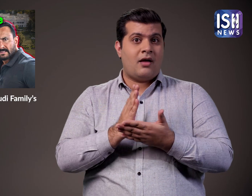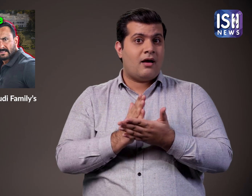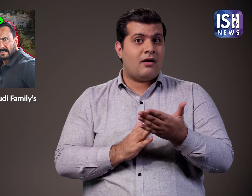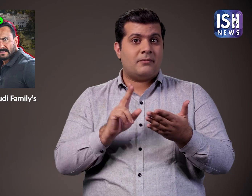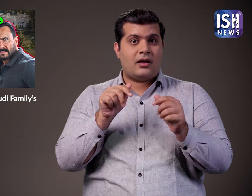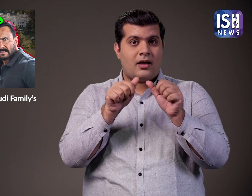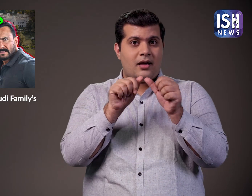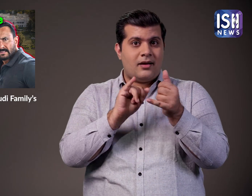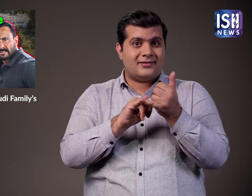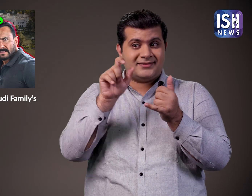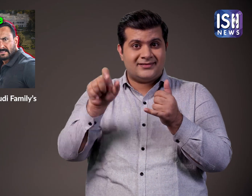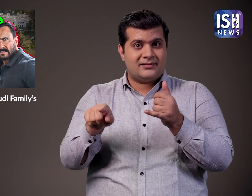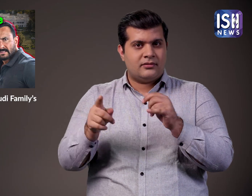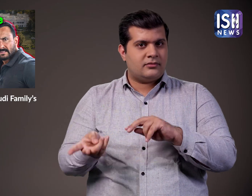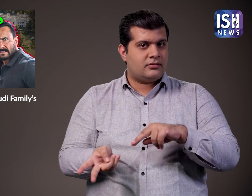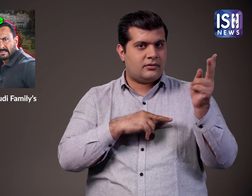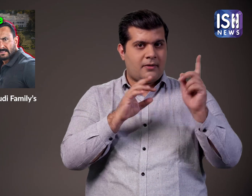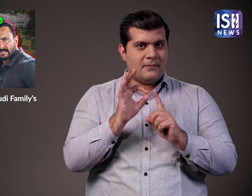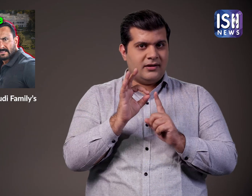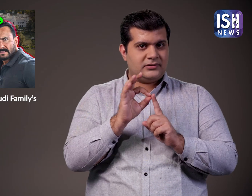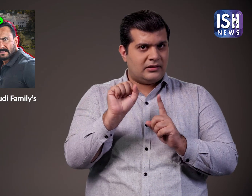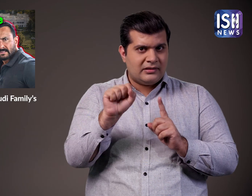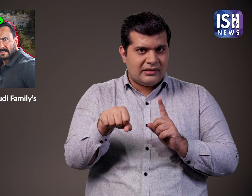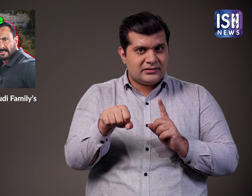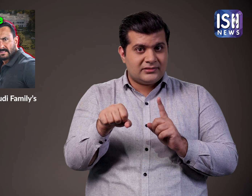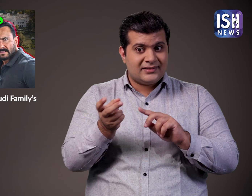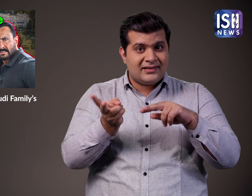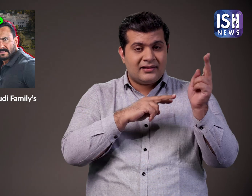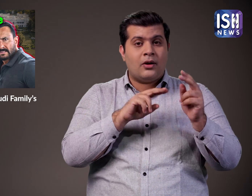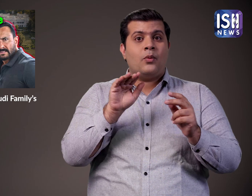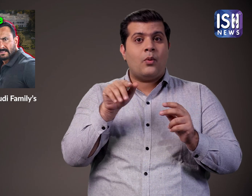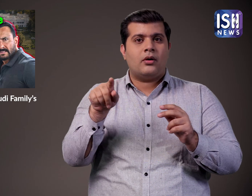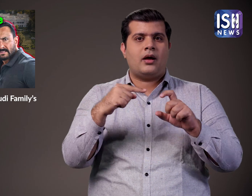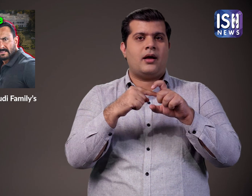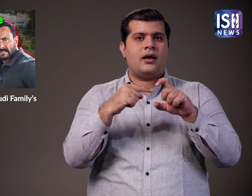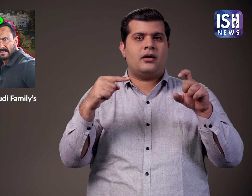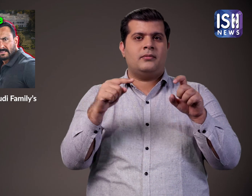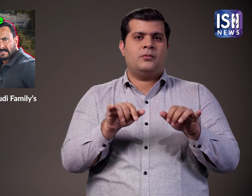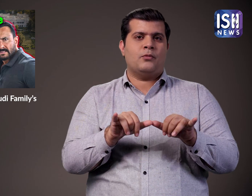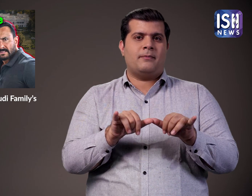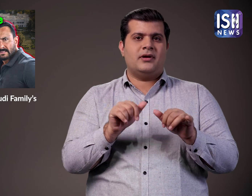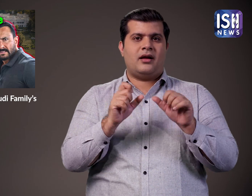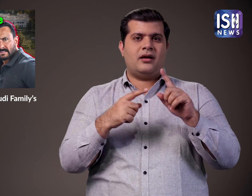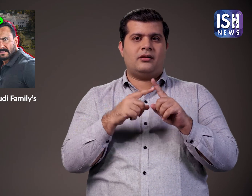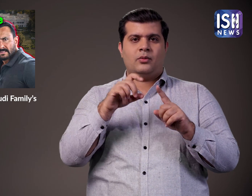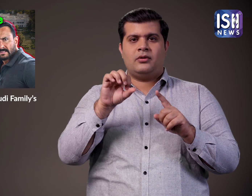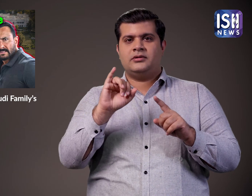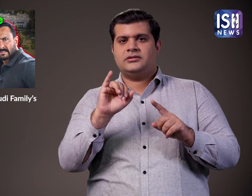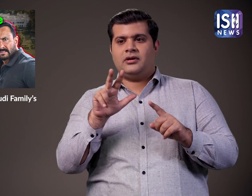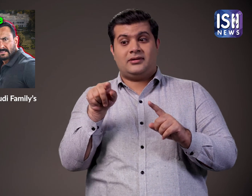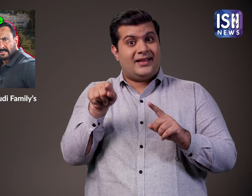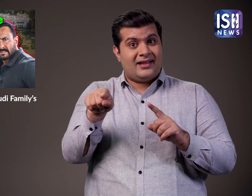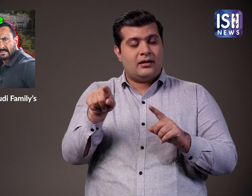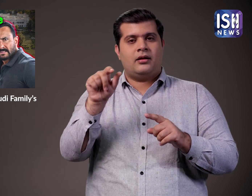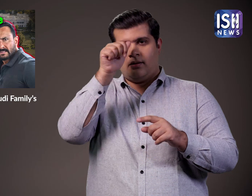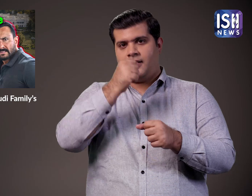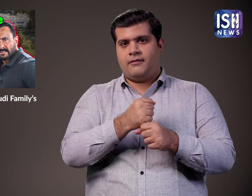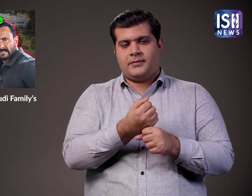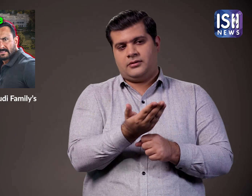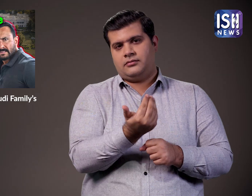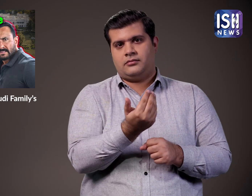That is, the government will take control of the properties left behind as enemy properties after Abida moved to Pakistan.